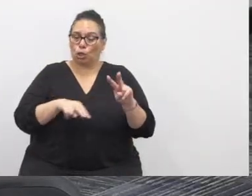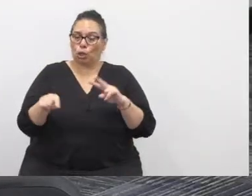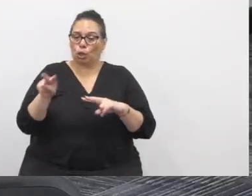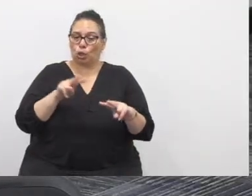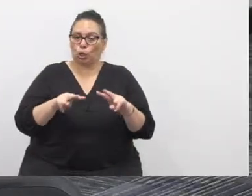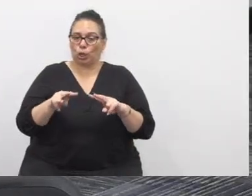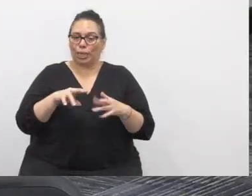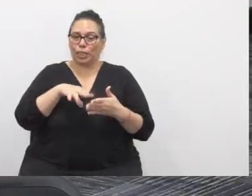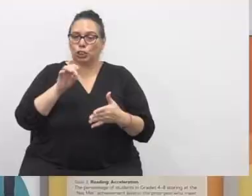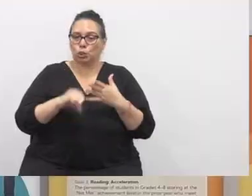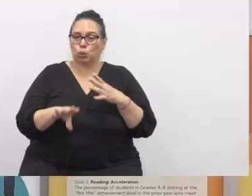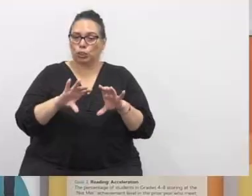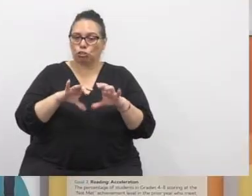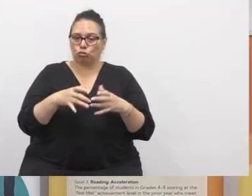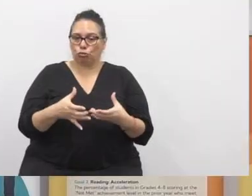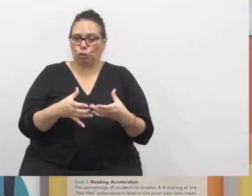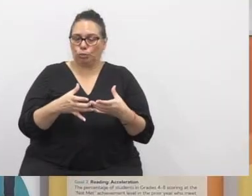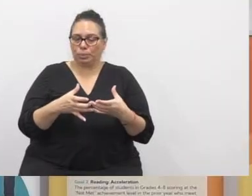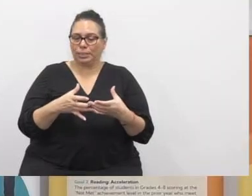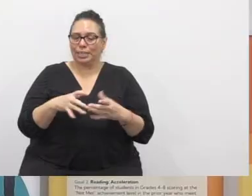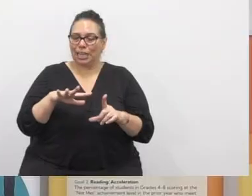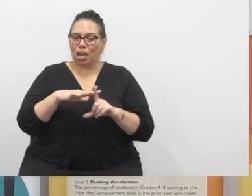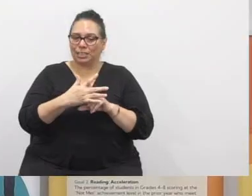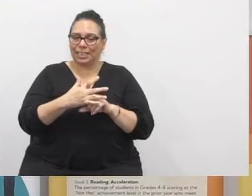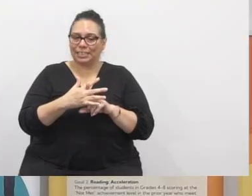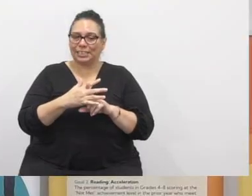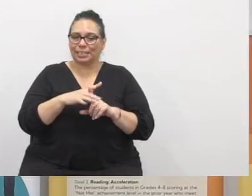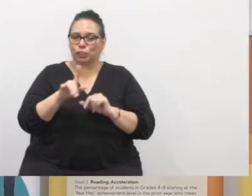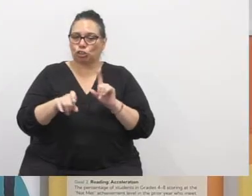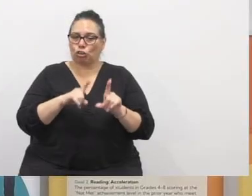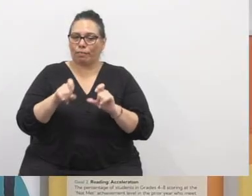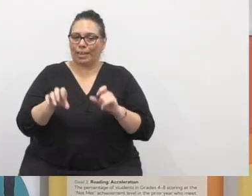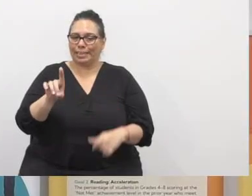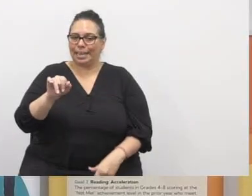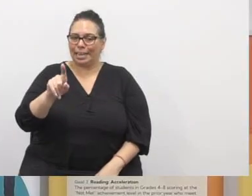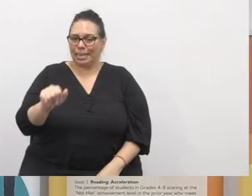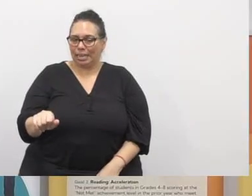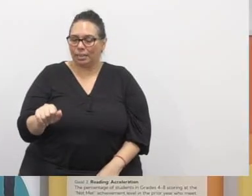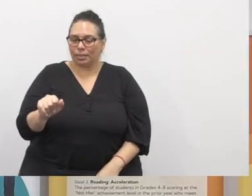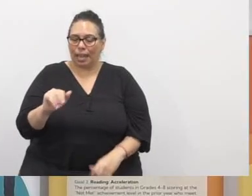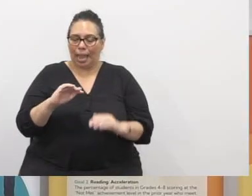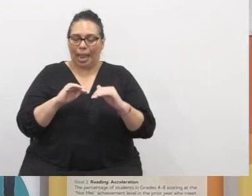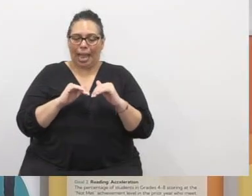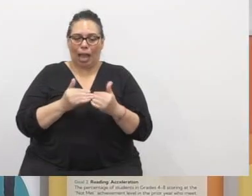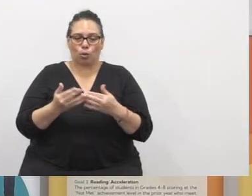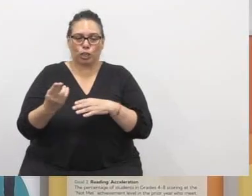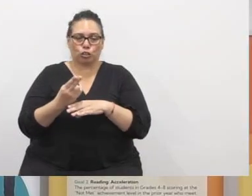in the context of their survey data. And that's actually, you may hear that from our students too about how they're using that for student groups.